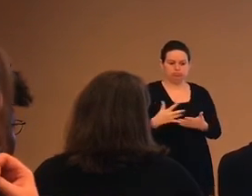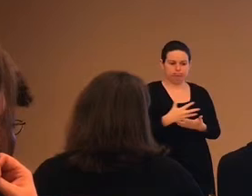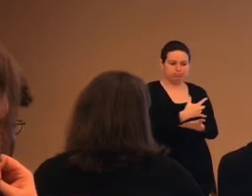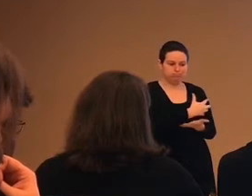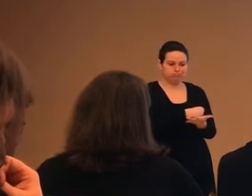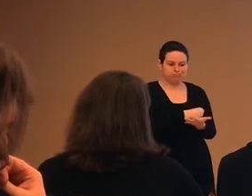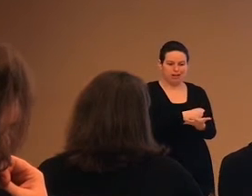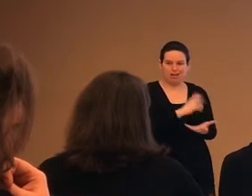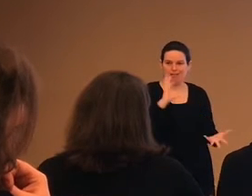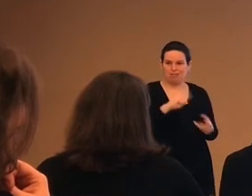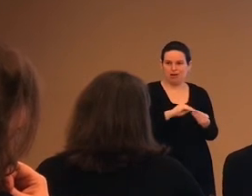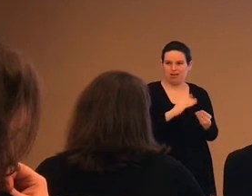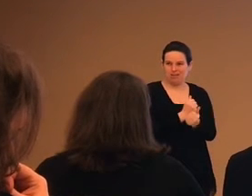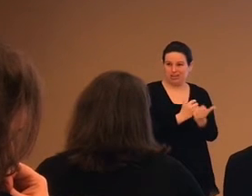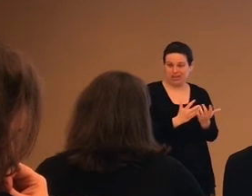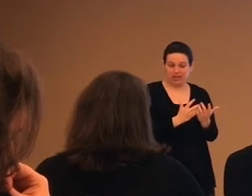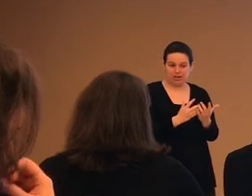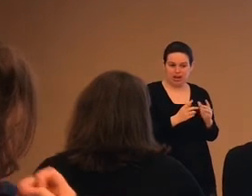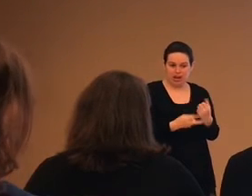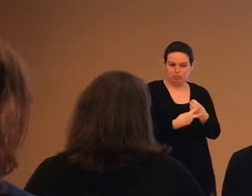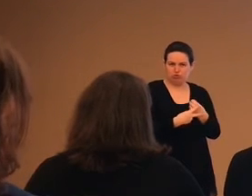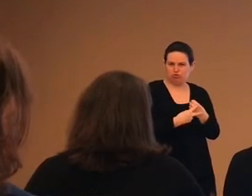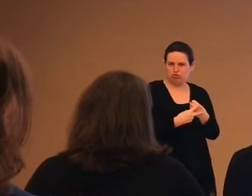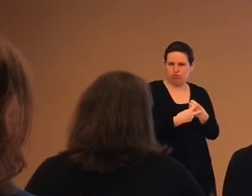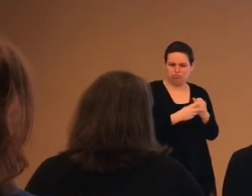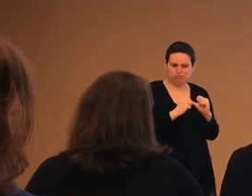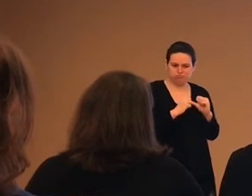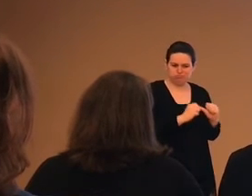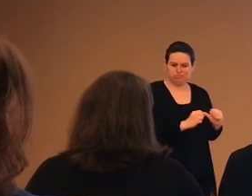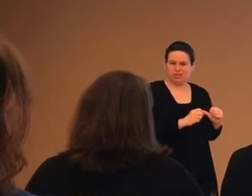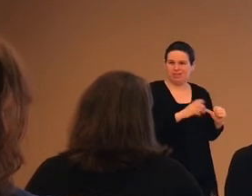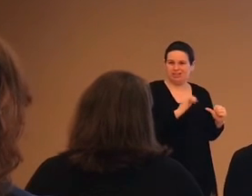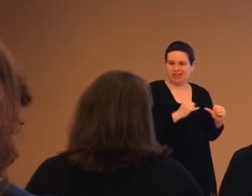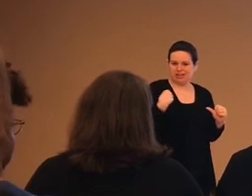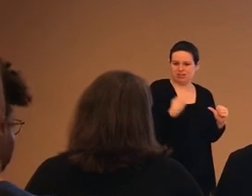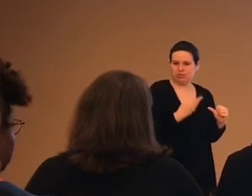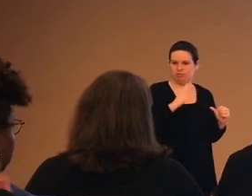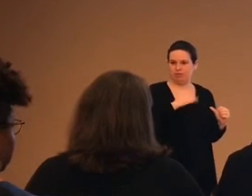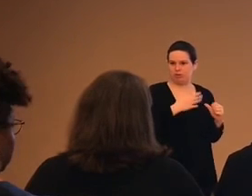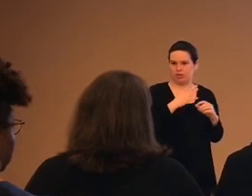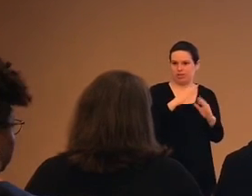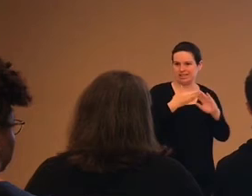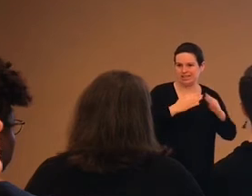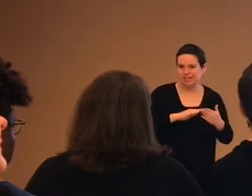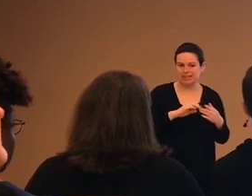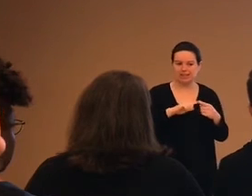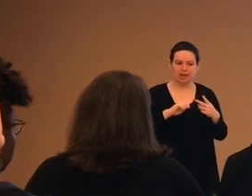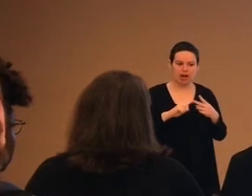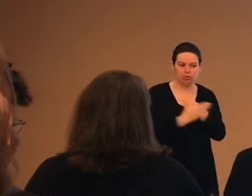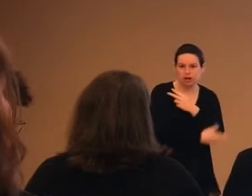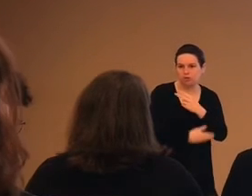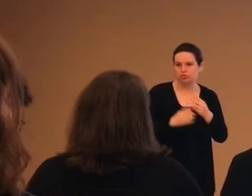compile and preserve the significant history of our country in our city and our Global environment as well